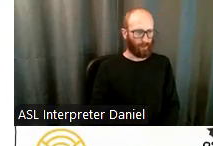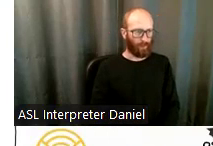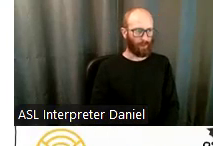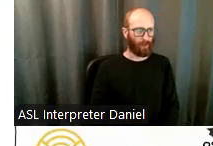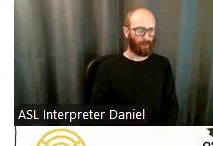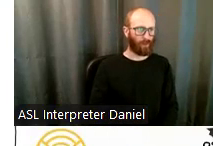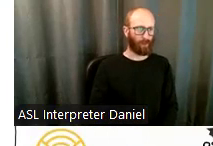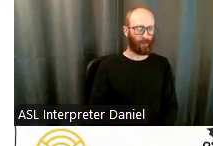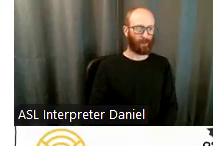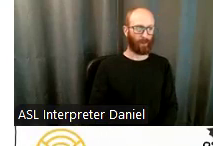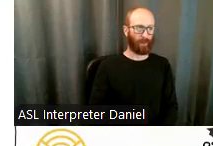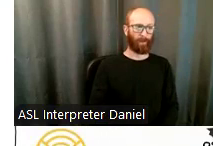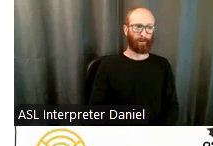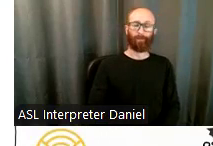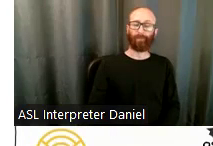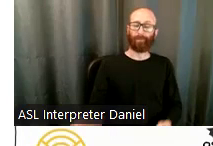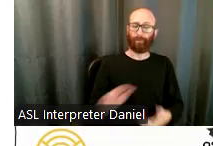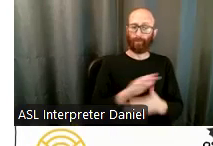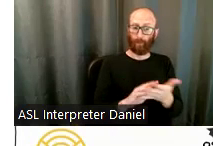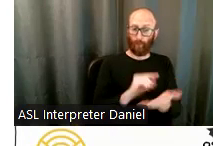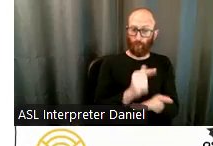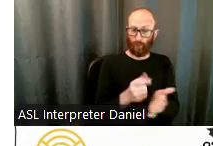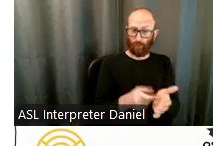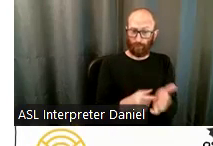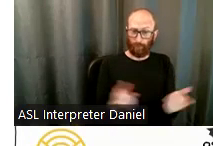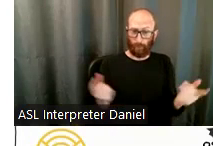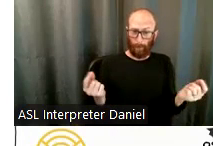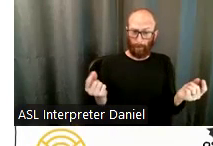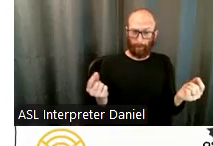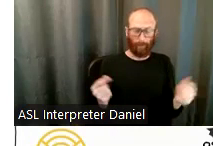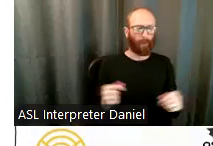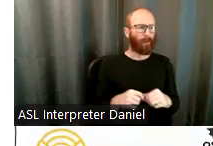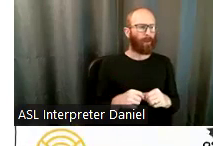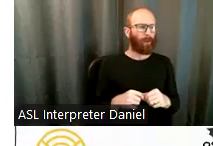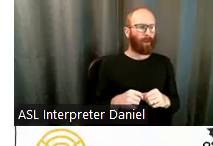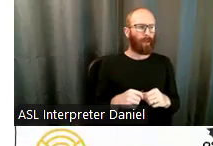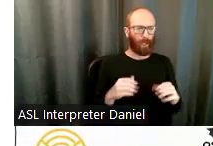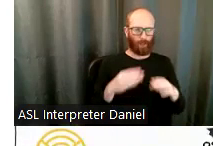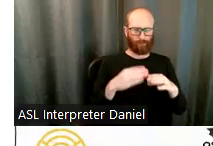graduation requirements? They can be broken down into these three basic